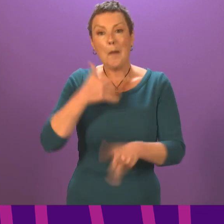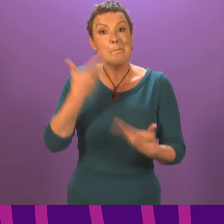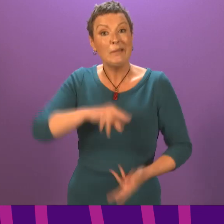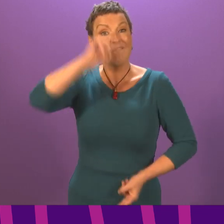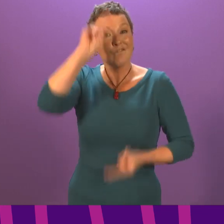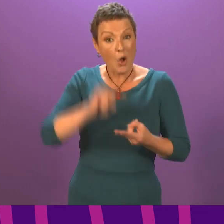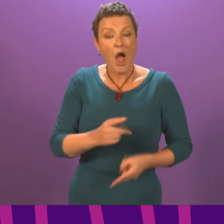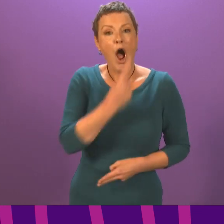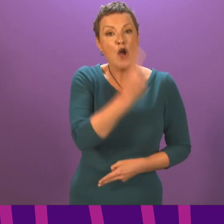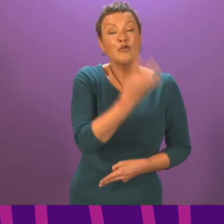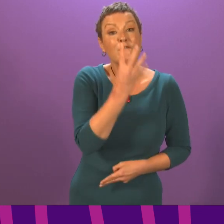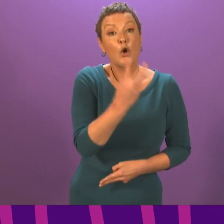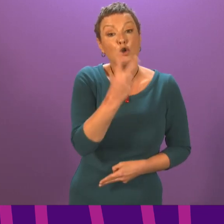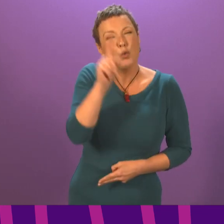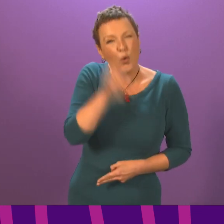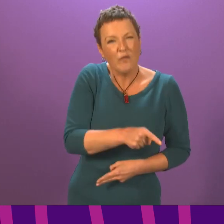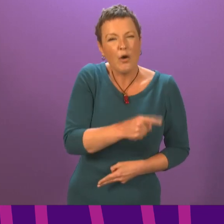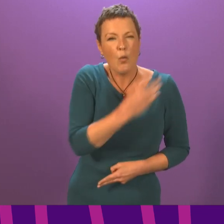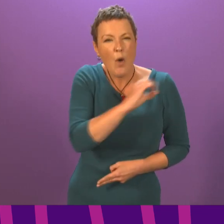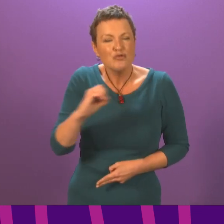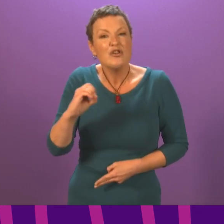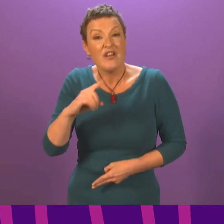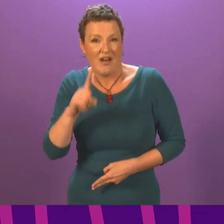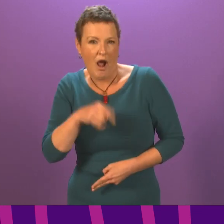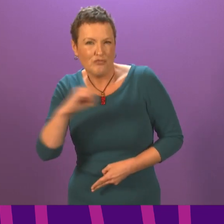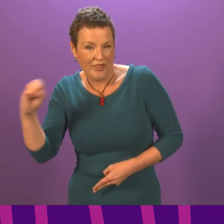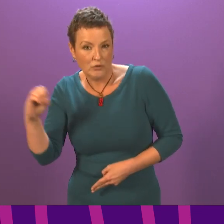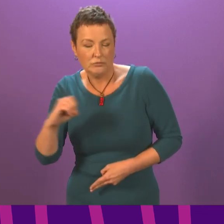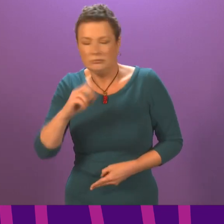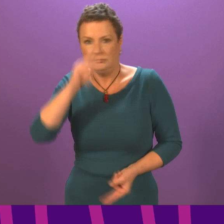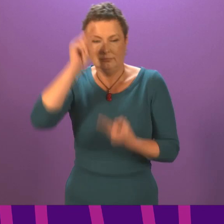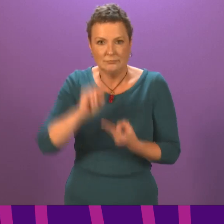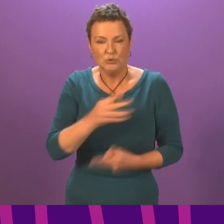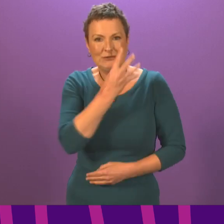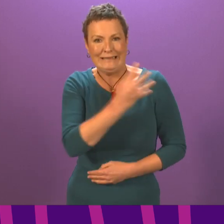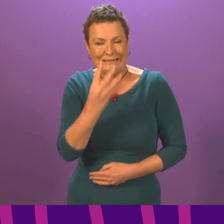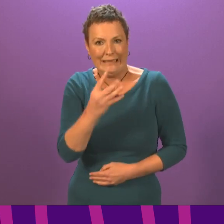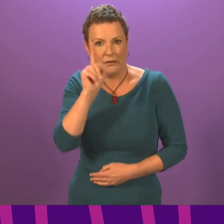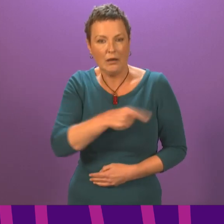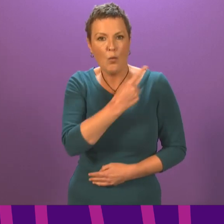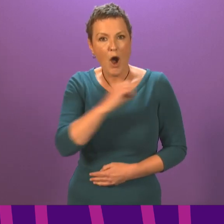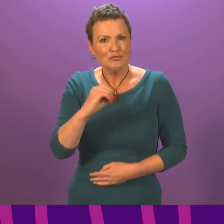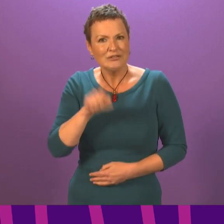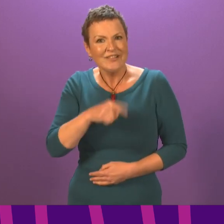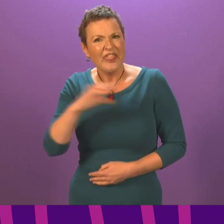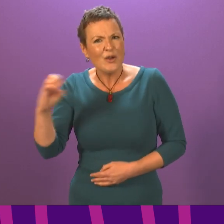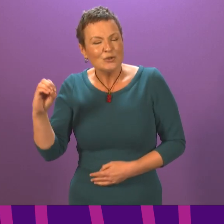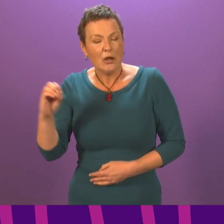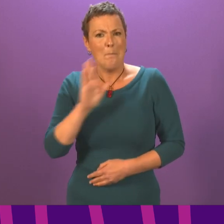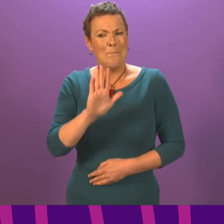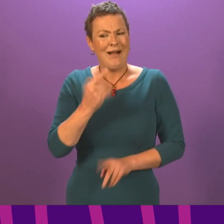per 100,000 to 99 per 100,000. However, over the most recent week, we have seen a slight